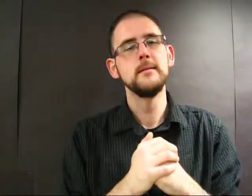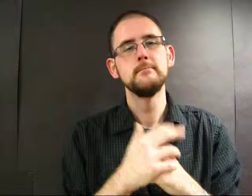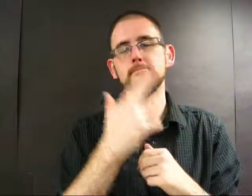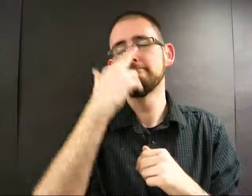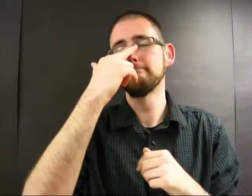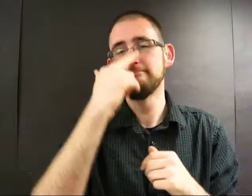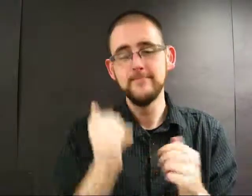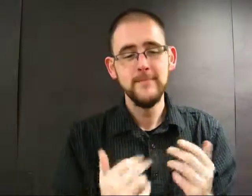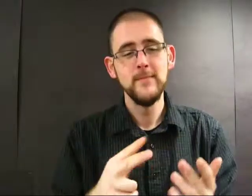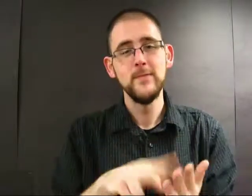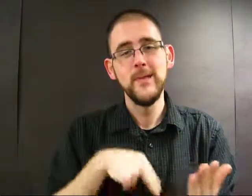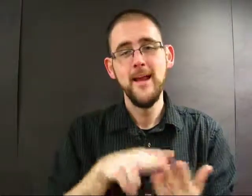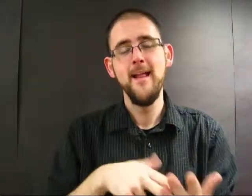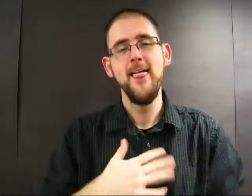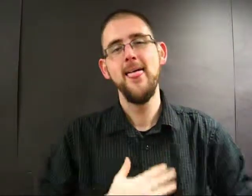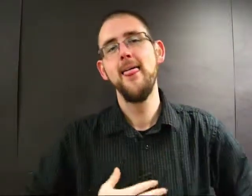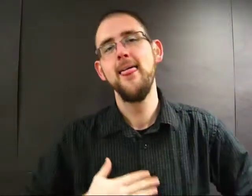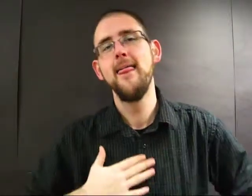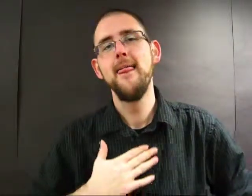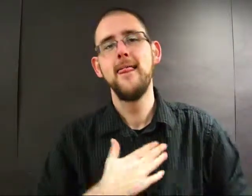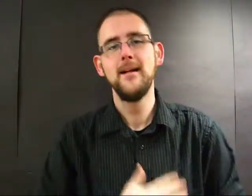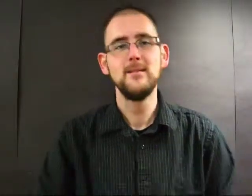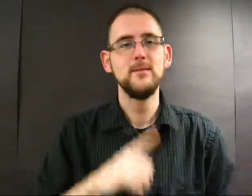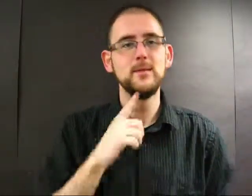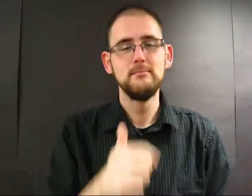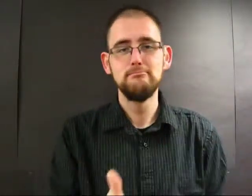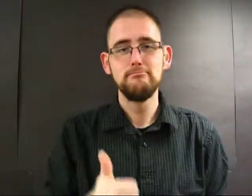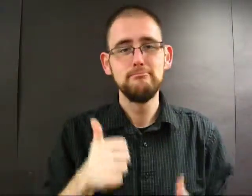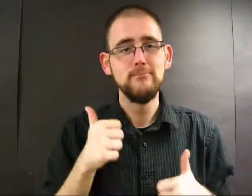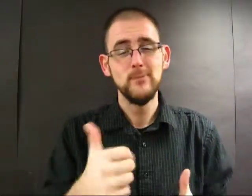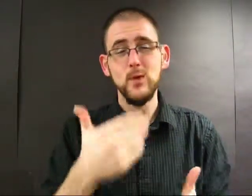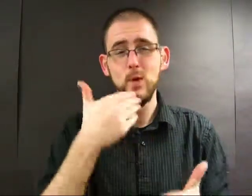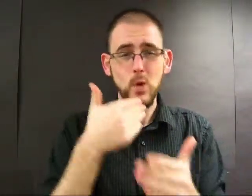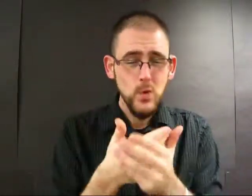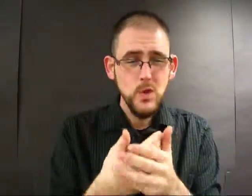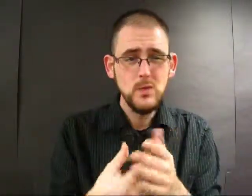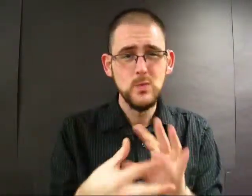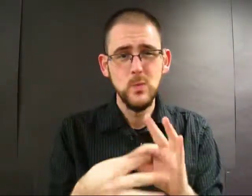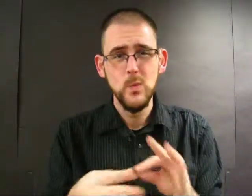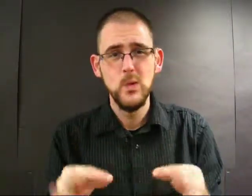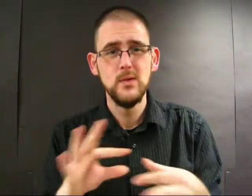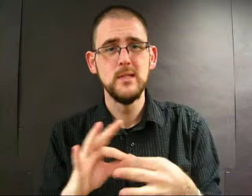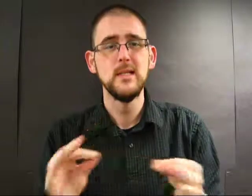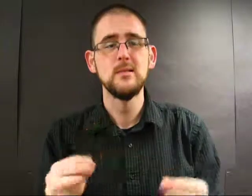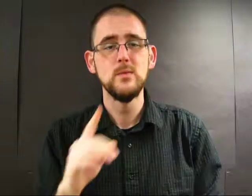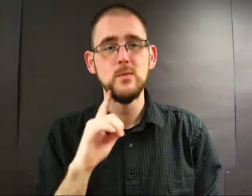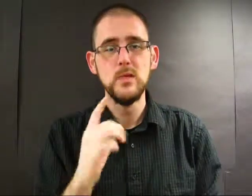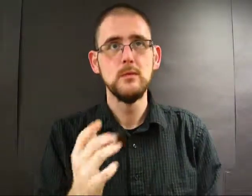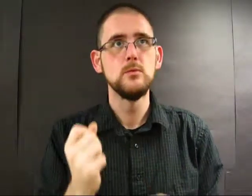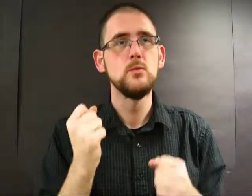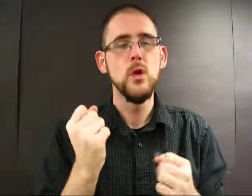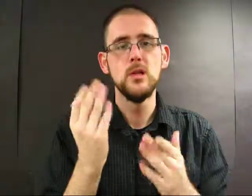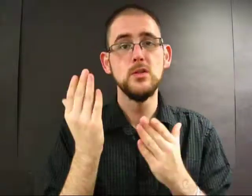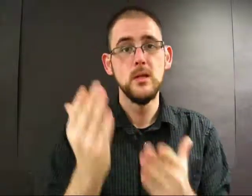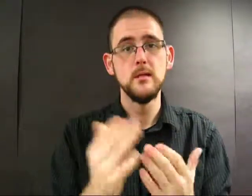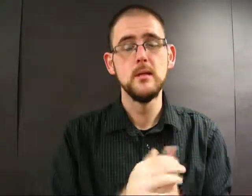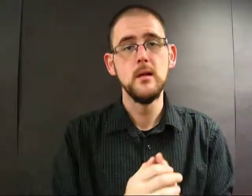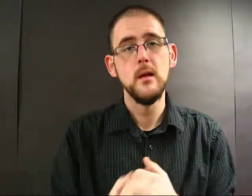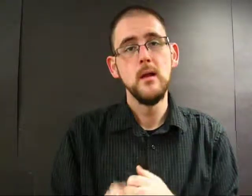It's a great read and full of wonderful stories. I strongly recommend it.